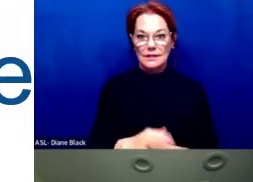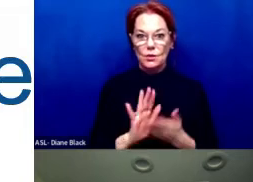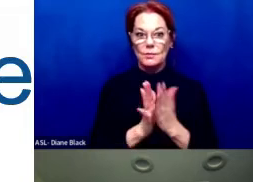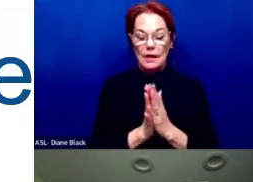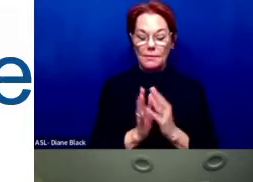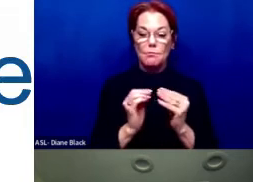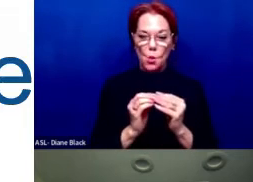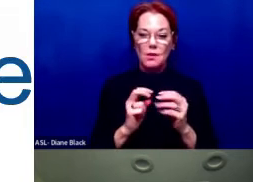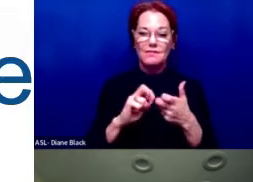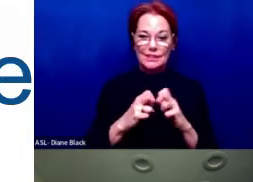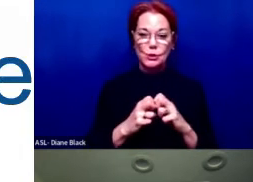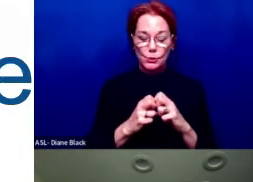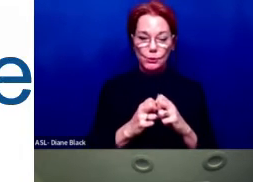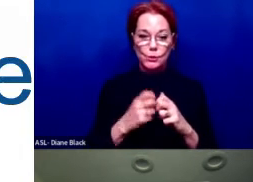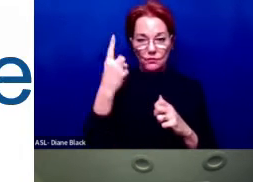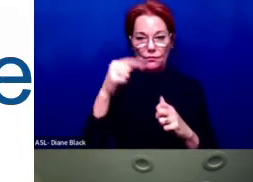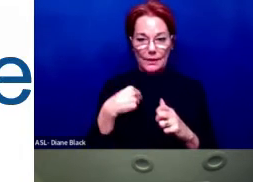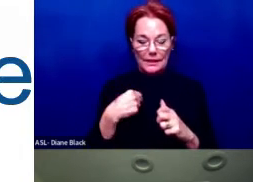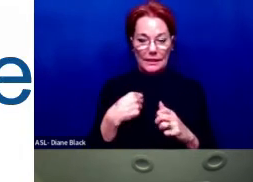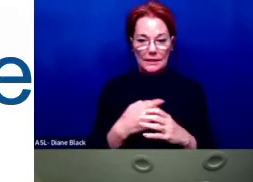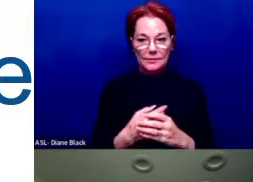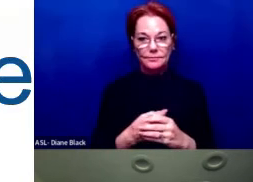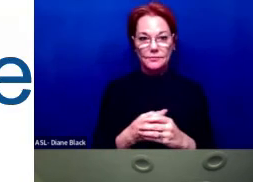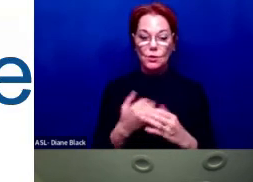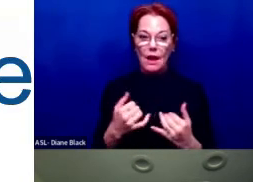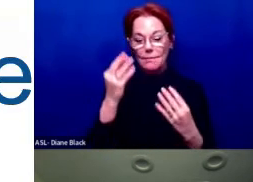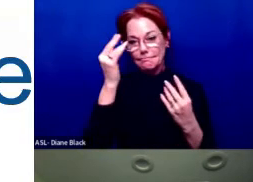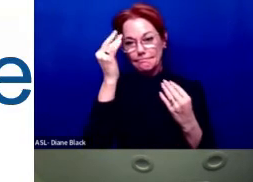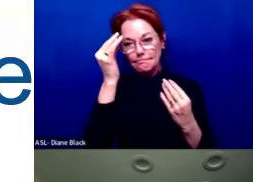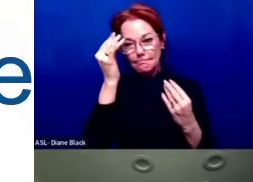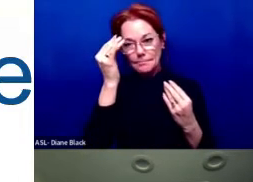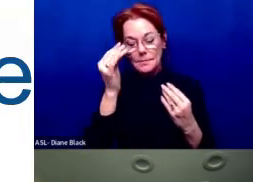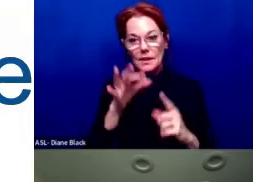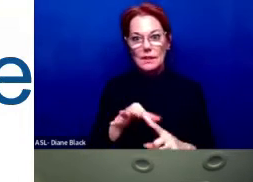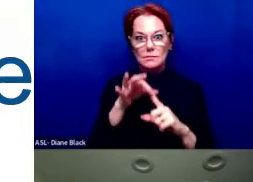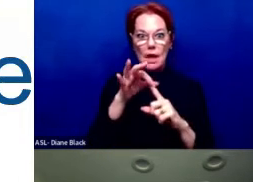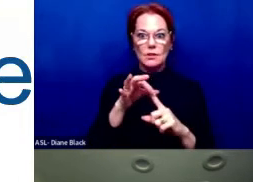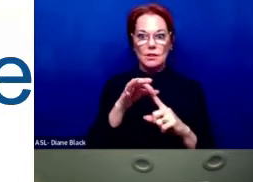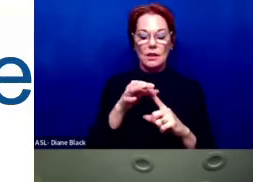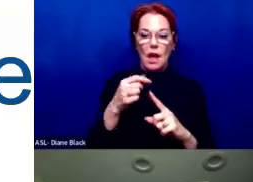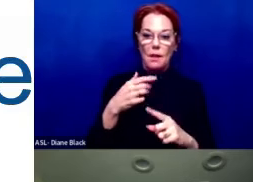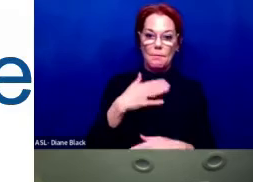issue for me, that I've been thinking about, and especially after watching my father die of